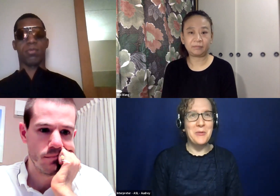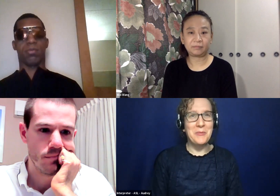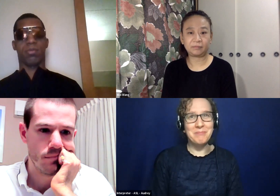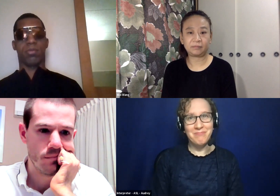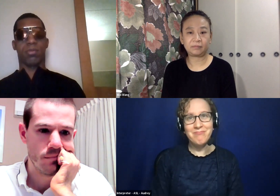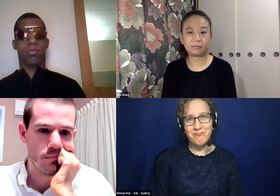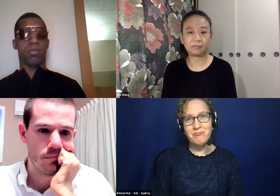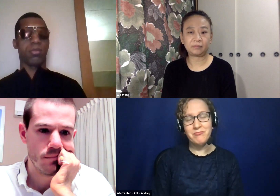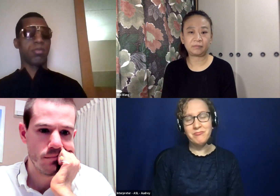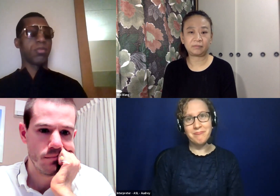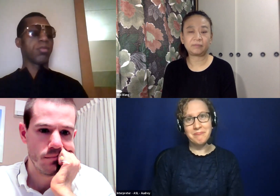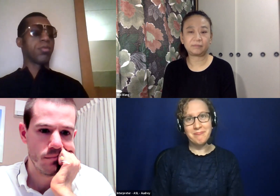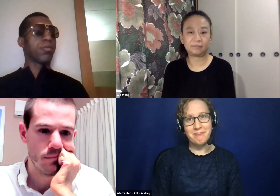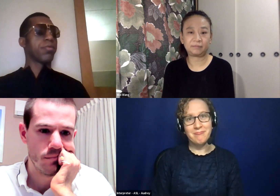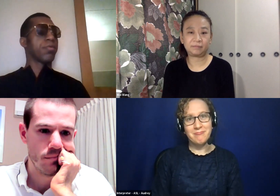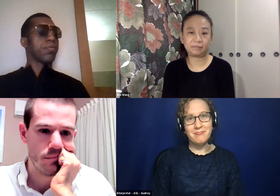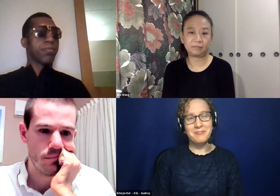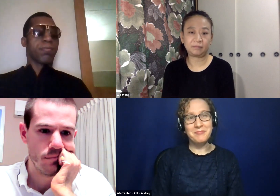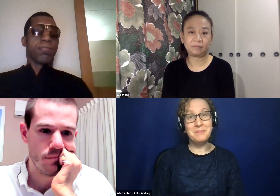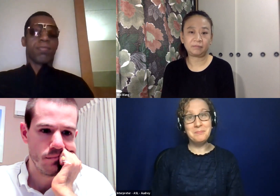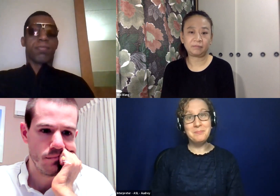Yeah, that was a while ago, yeah. >> JUSTIN HARFORD: That definitely shows,